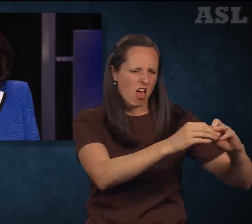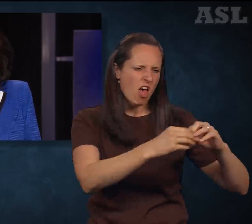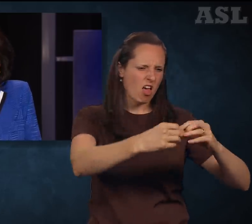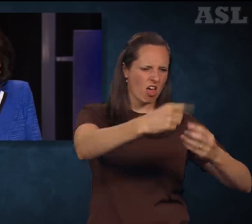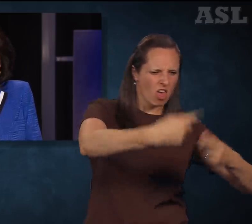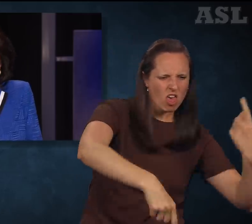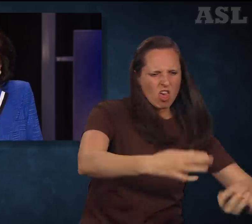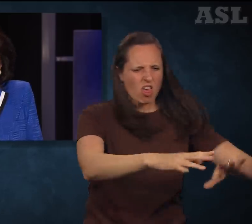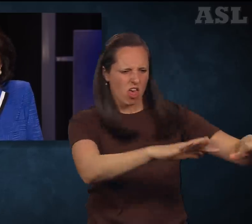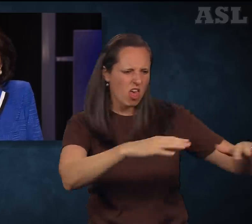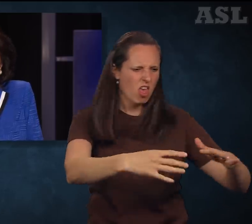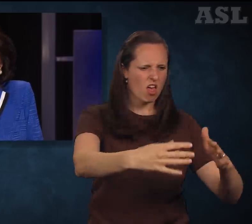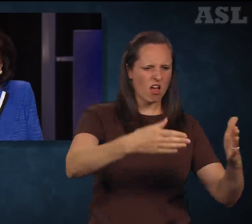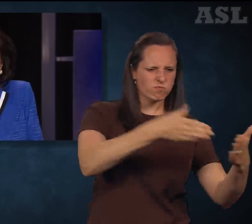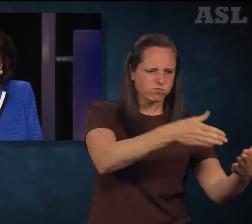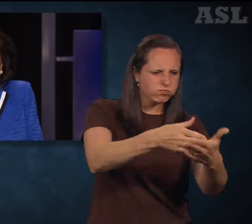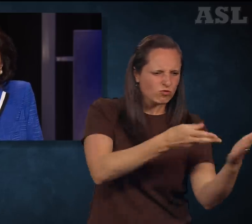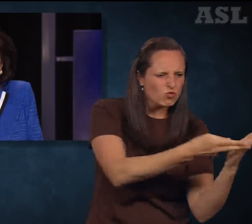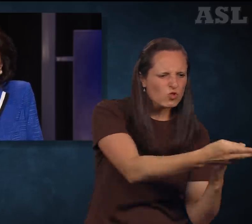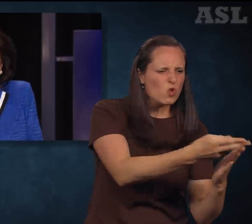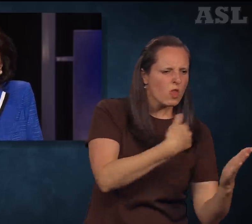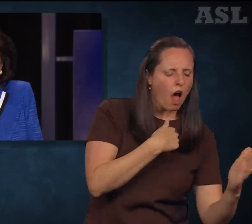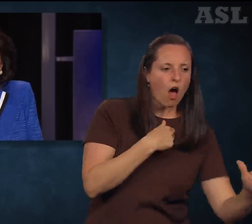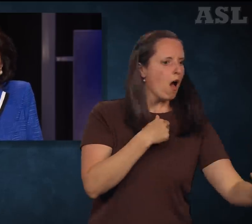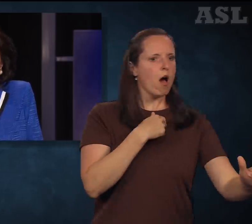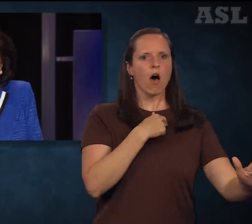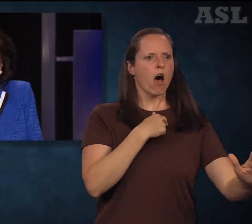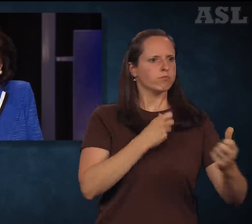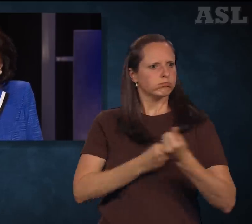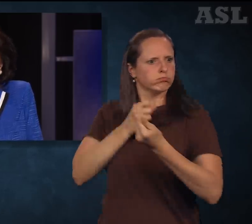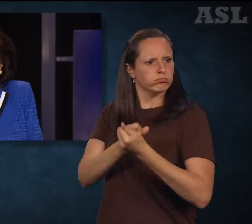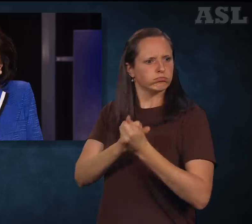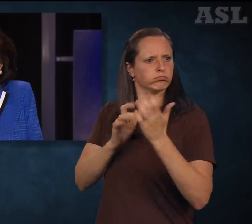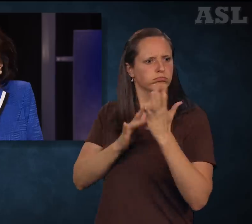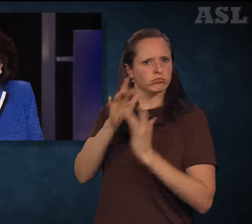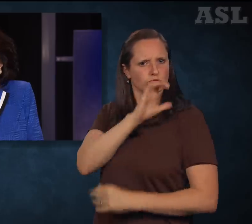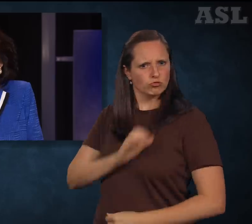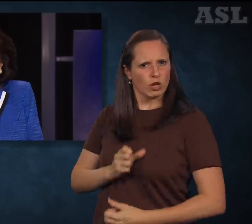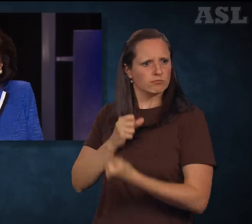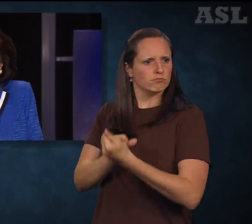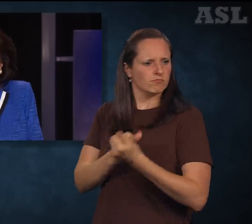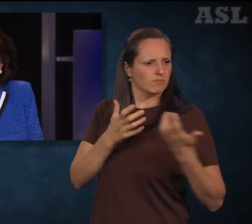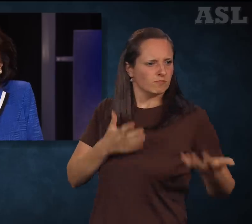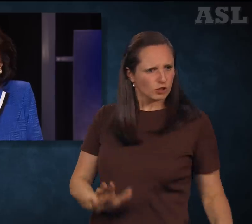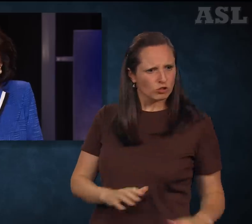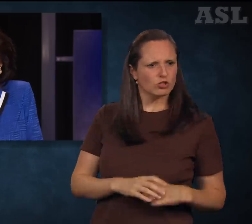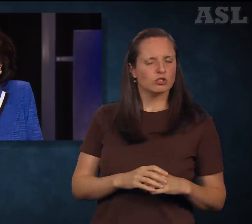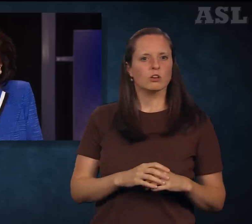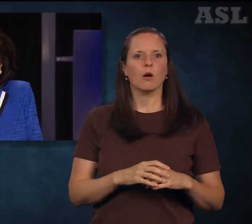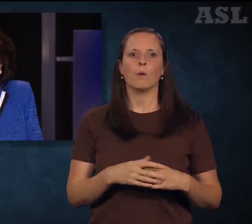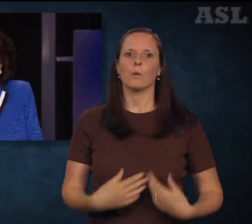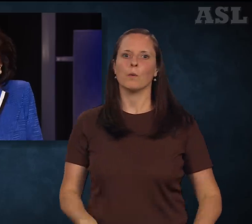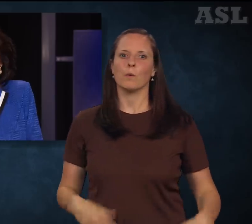RESPONDING TO ATTACKS ON